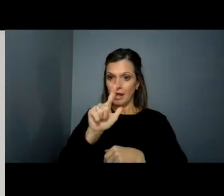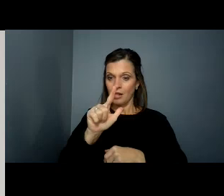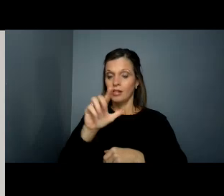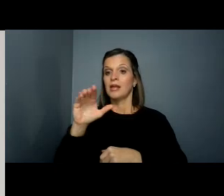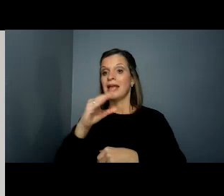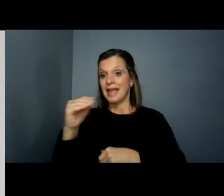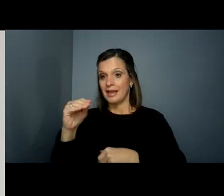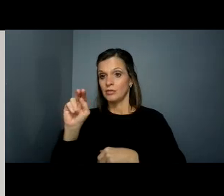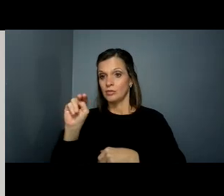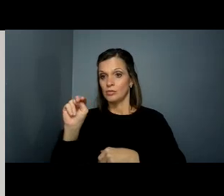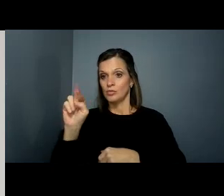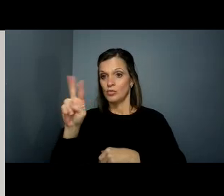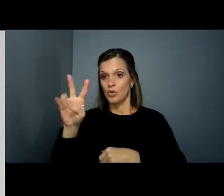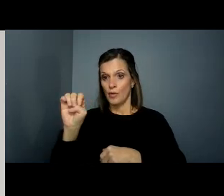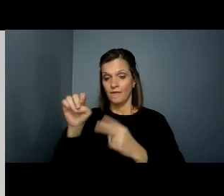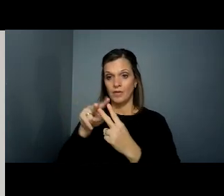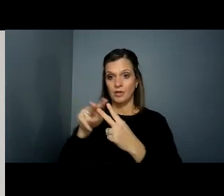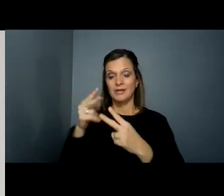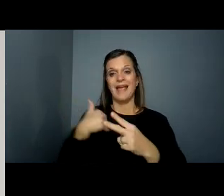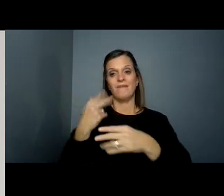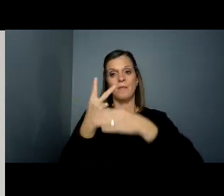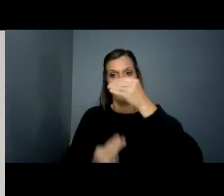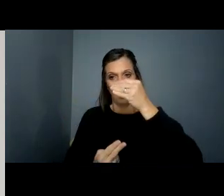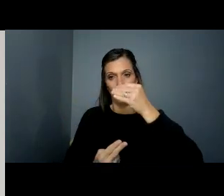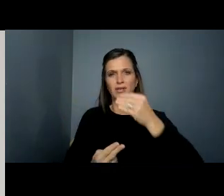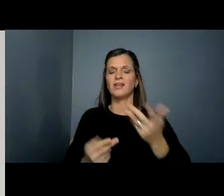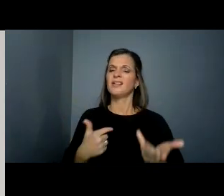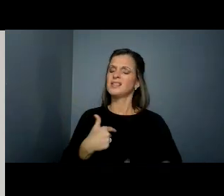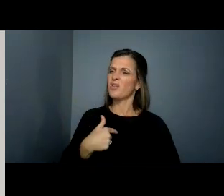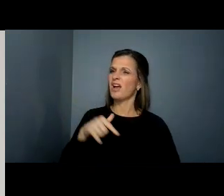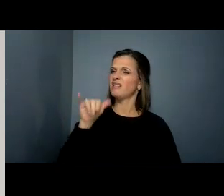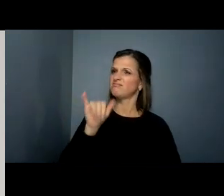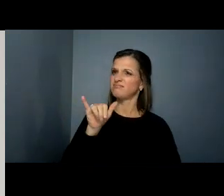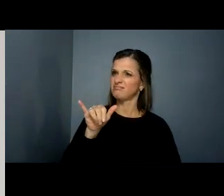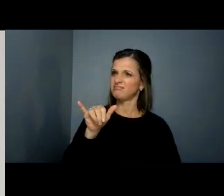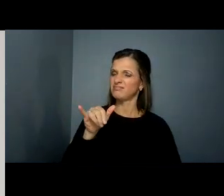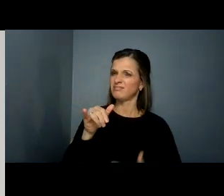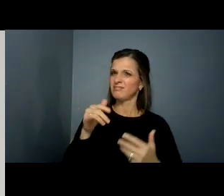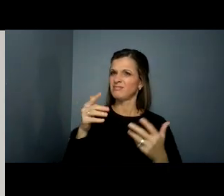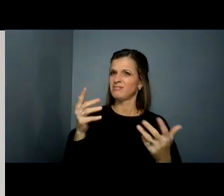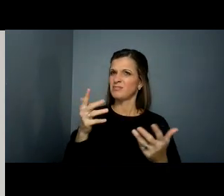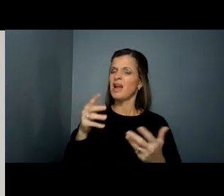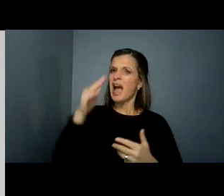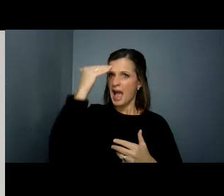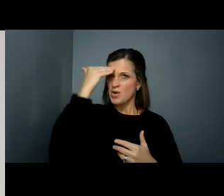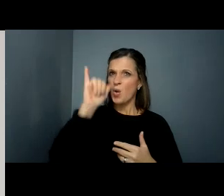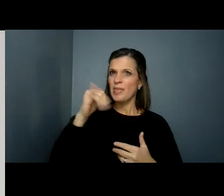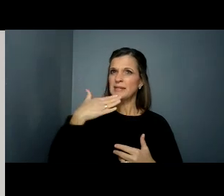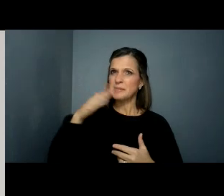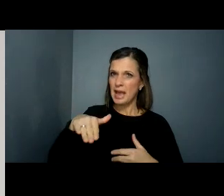huh, what could be 'cause? I know this is bad. I don't know why it's bad, but I know it is bad.